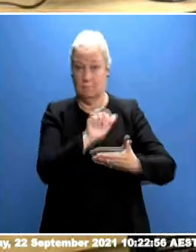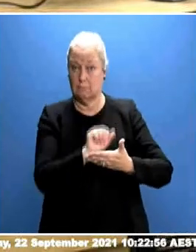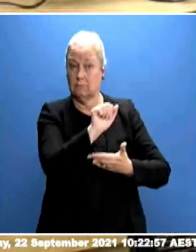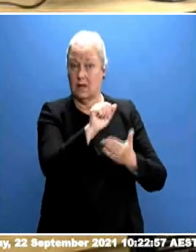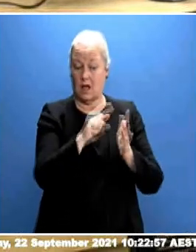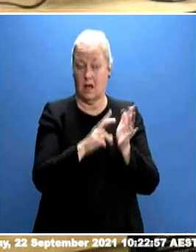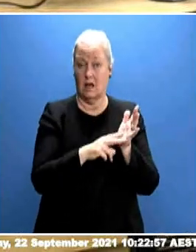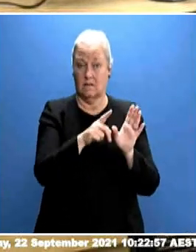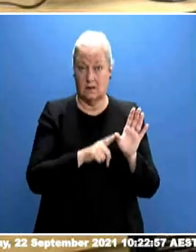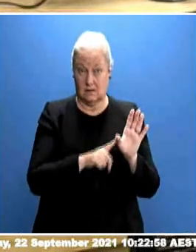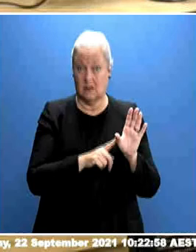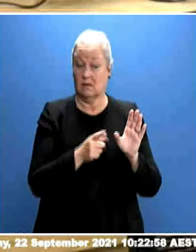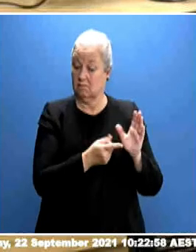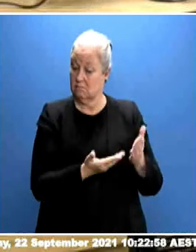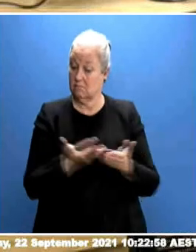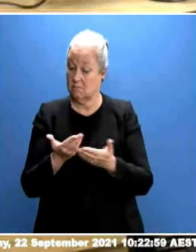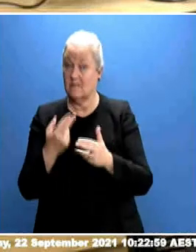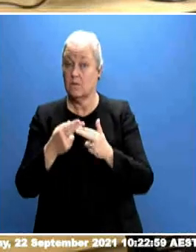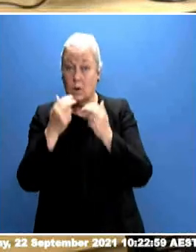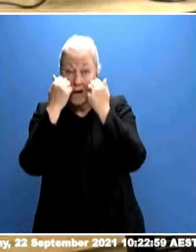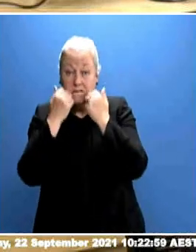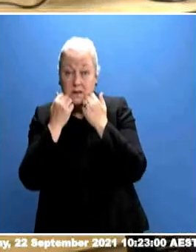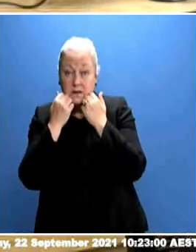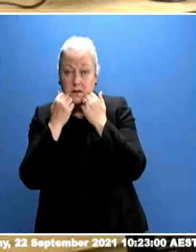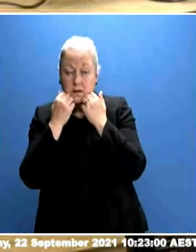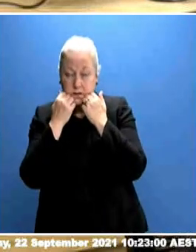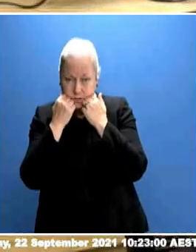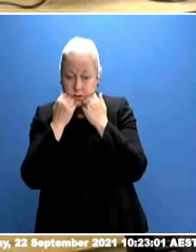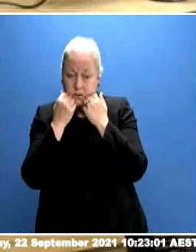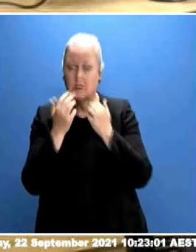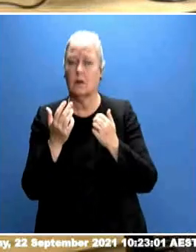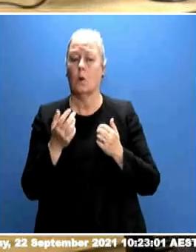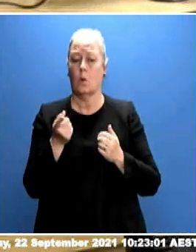admitted into evidence and given the markings that Ms Tarrago has referred